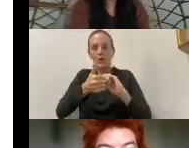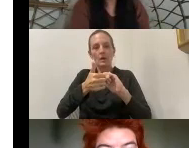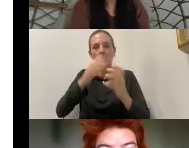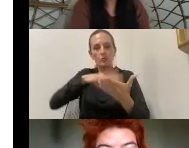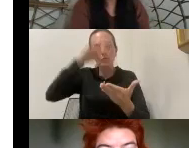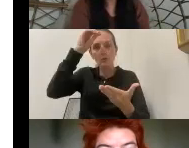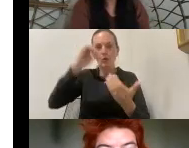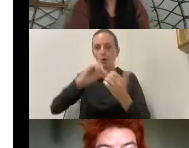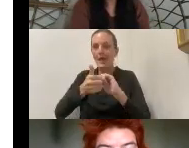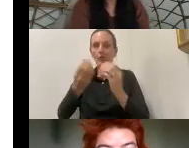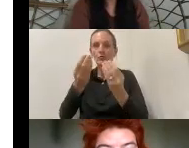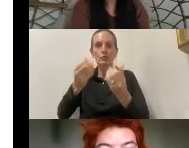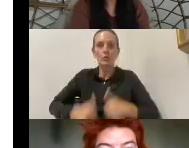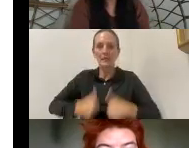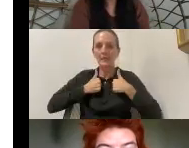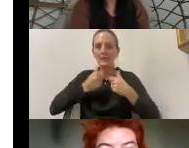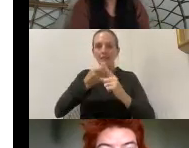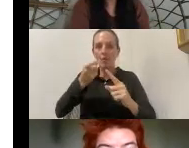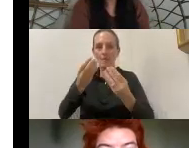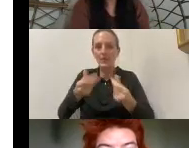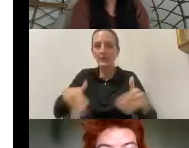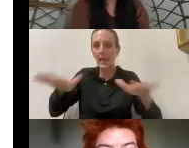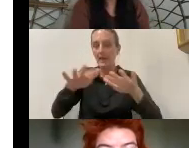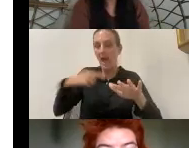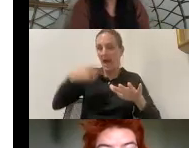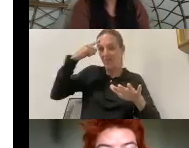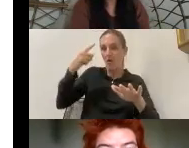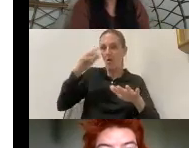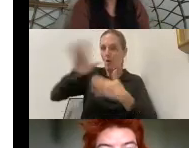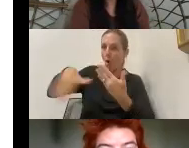that was something that other youth got to do too and how important that is.